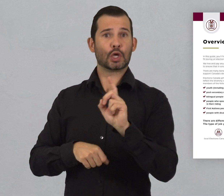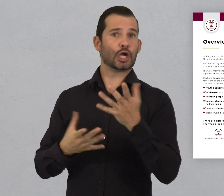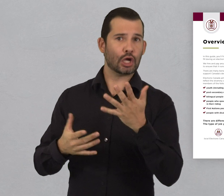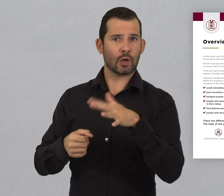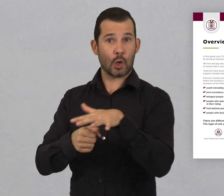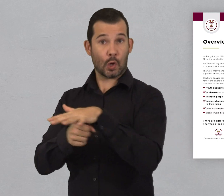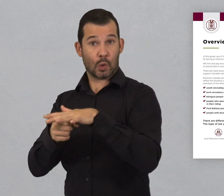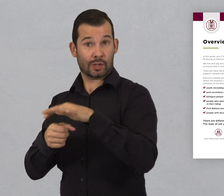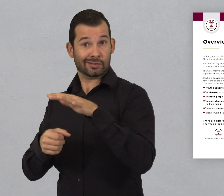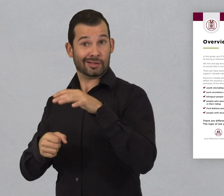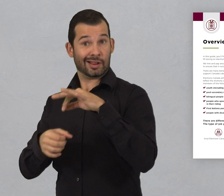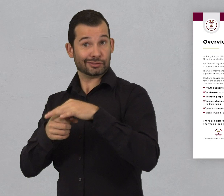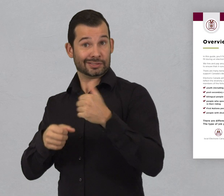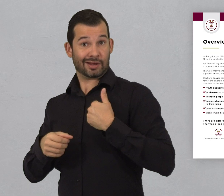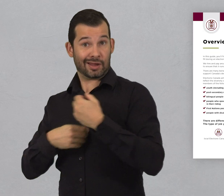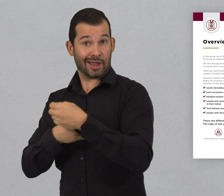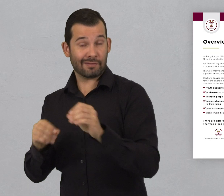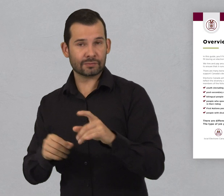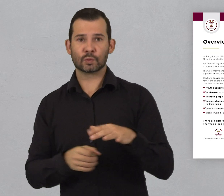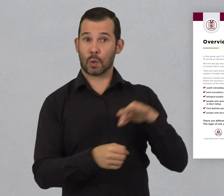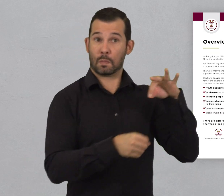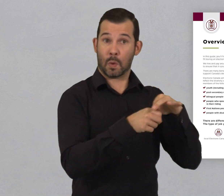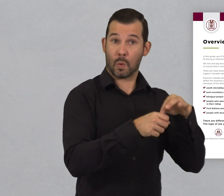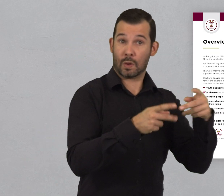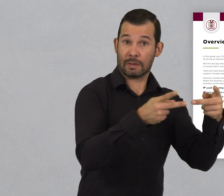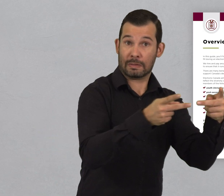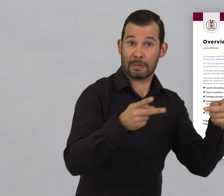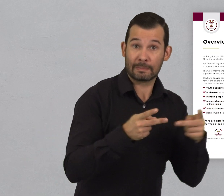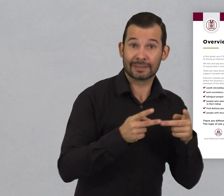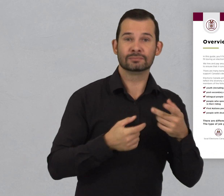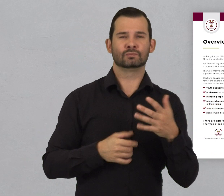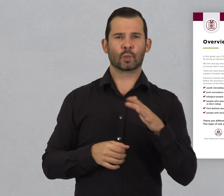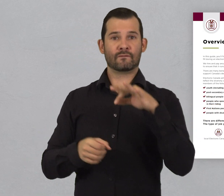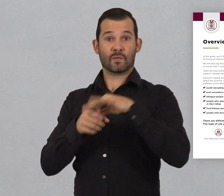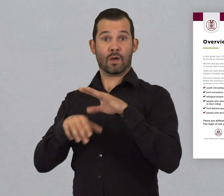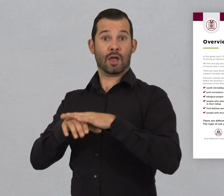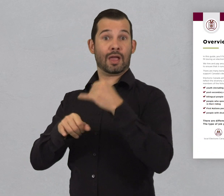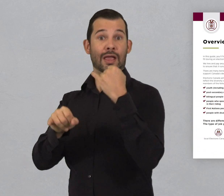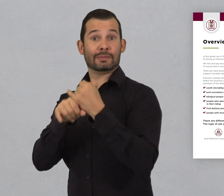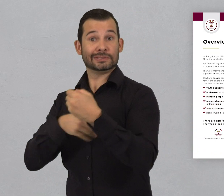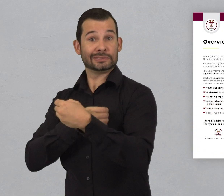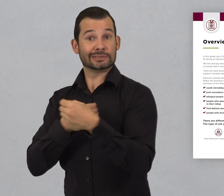local Elections Canada office, polling place, Vote on Campus office.